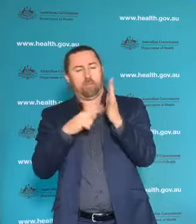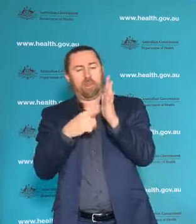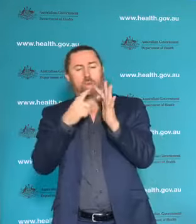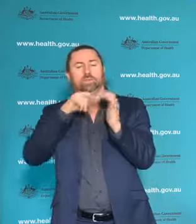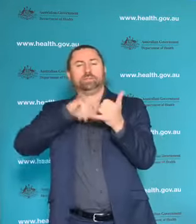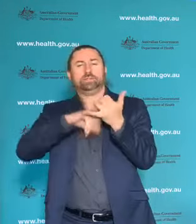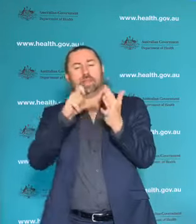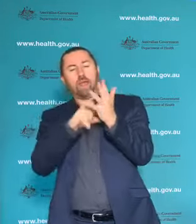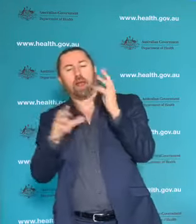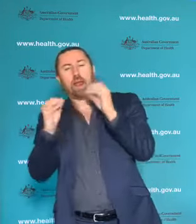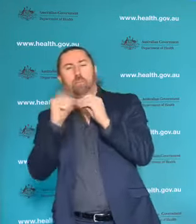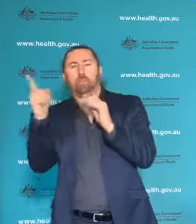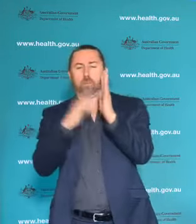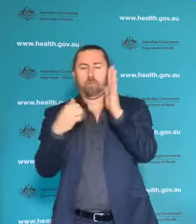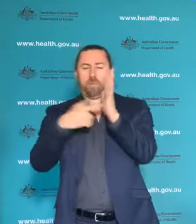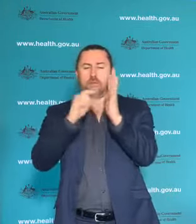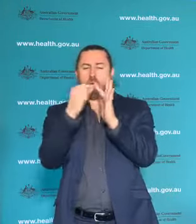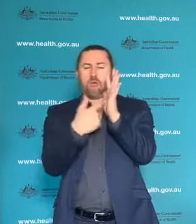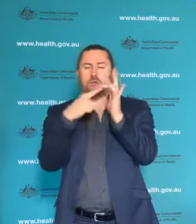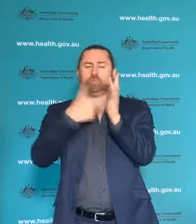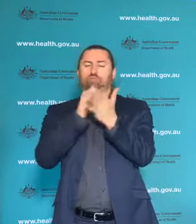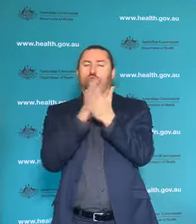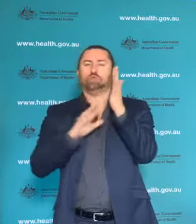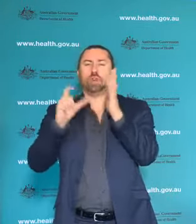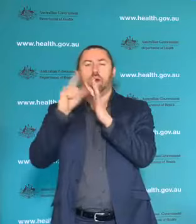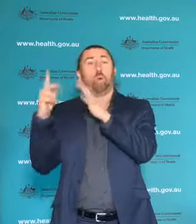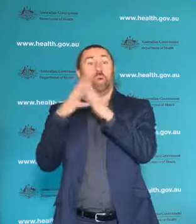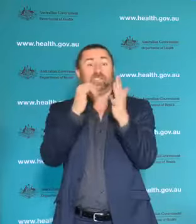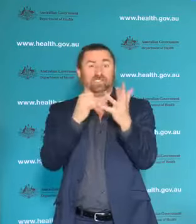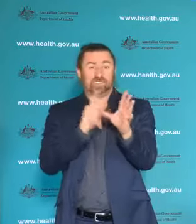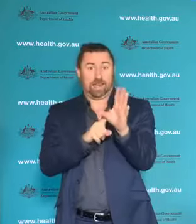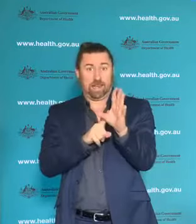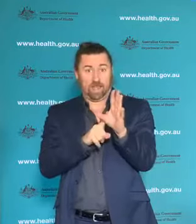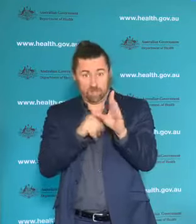of Mount Pritchard, around the same time as a person who had the app